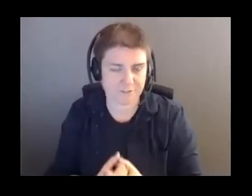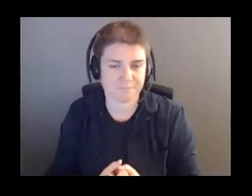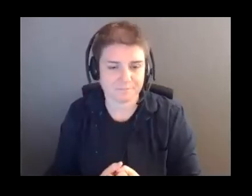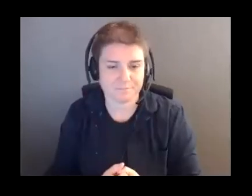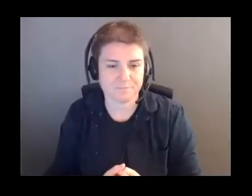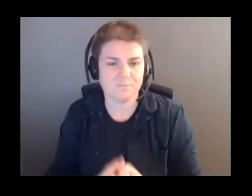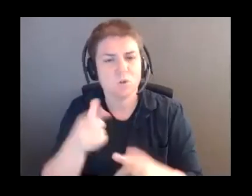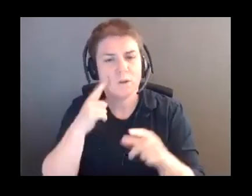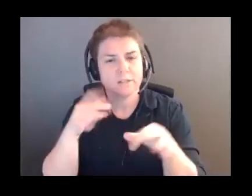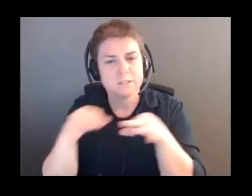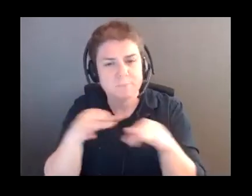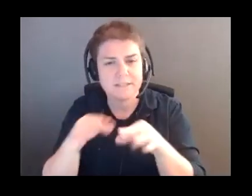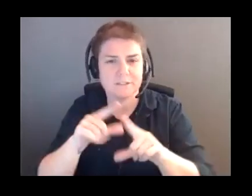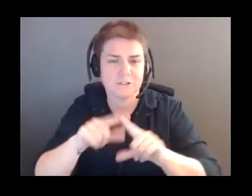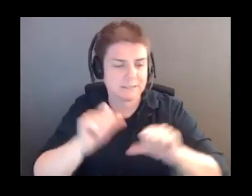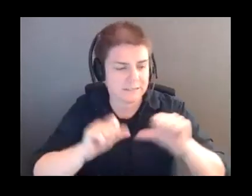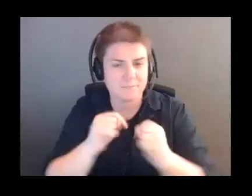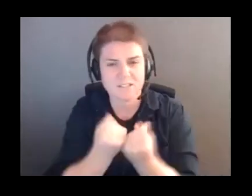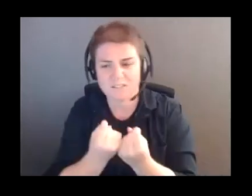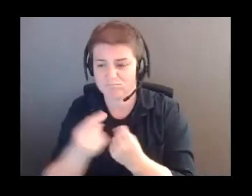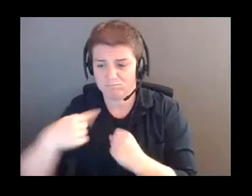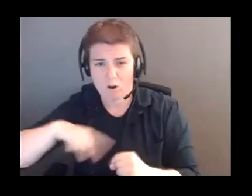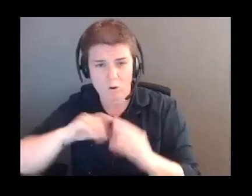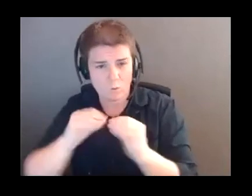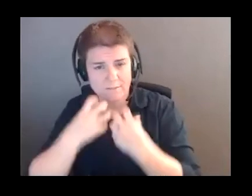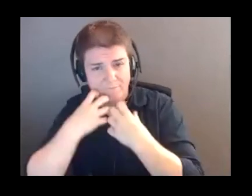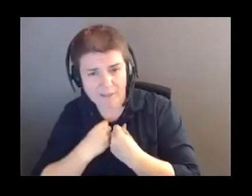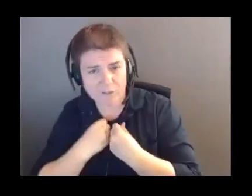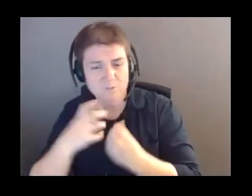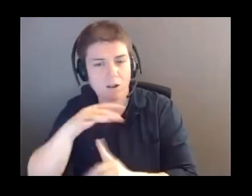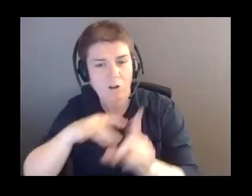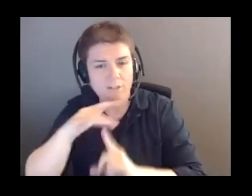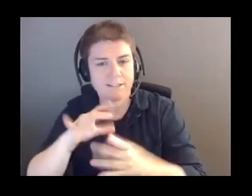what you value as an organization and provide context around your mission, vision, and values.